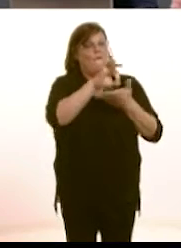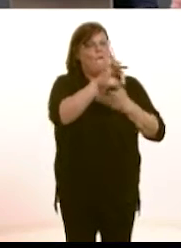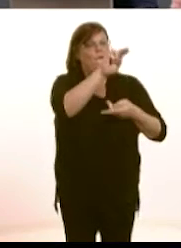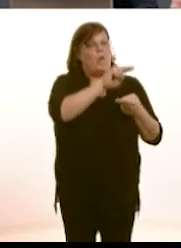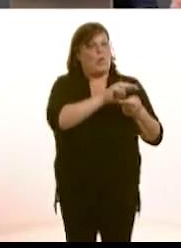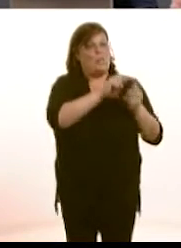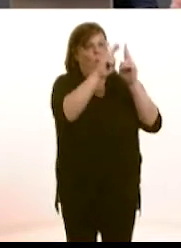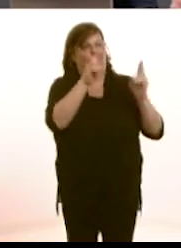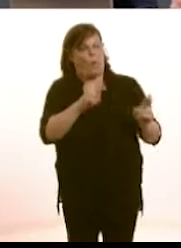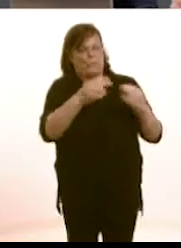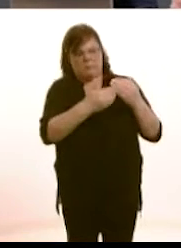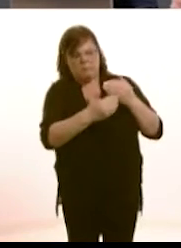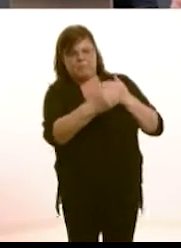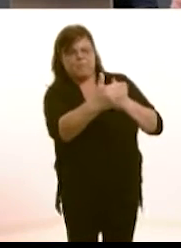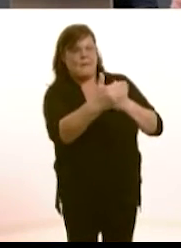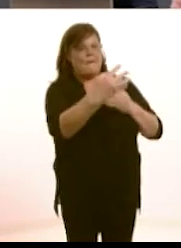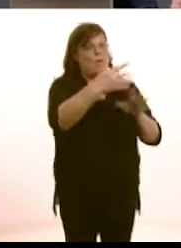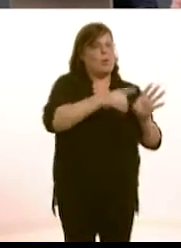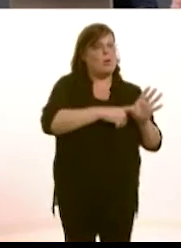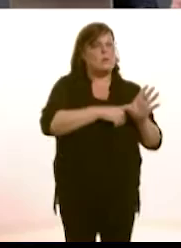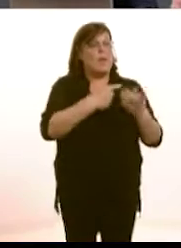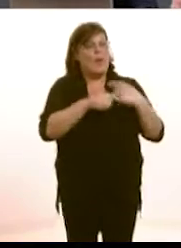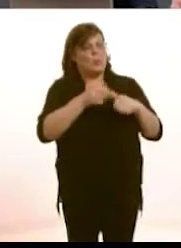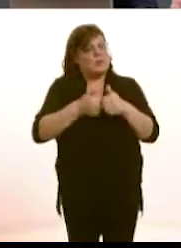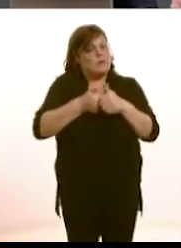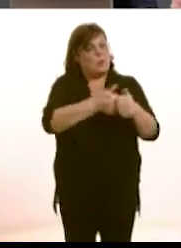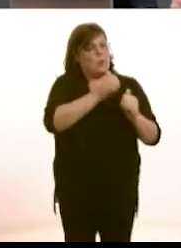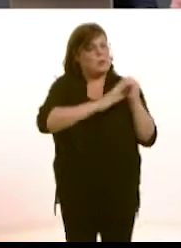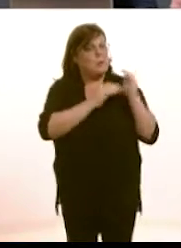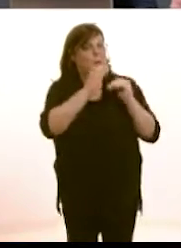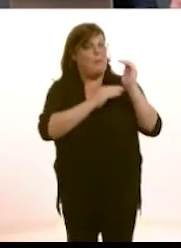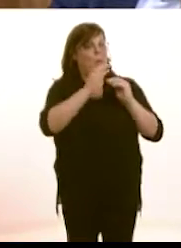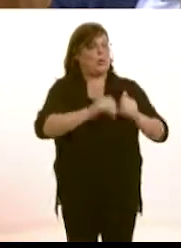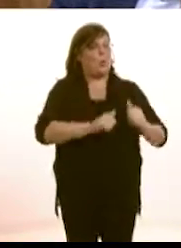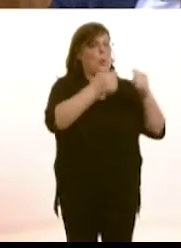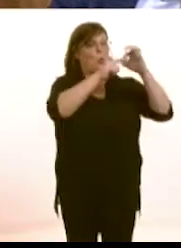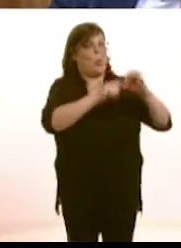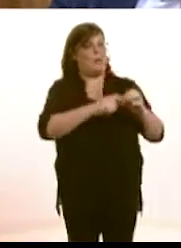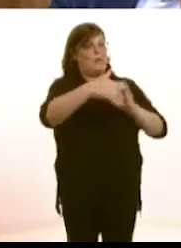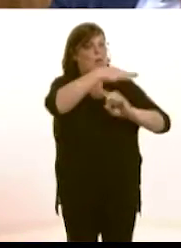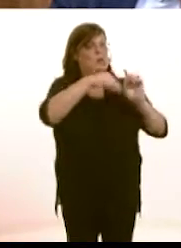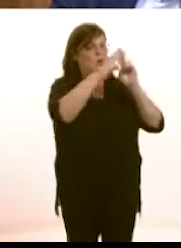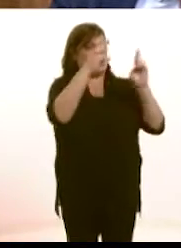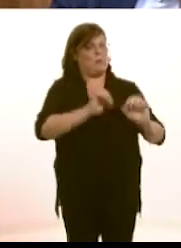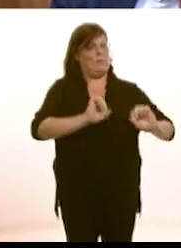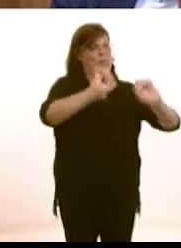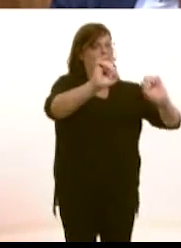Assembly, and weíre keen to support their work to build high-quality, new social housing in the areas that they are responsible for.